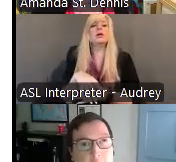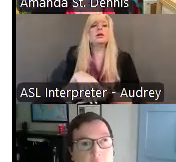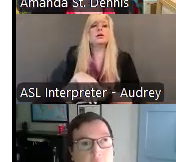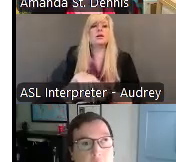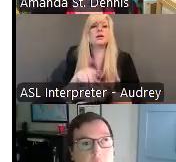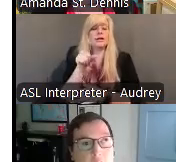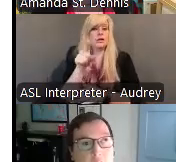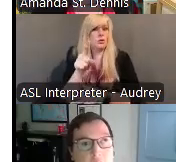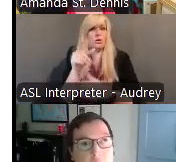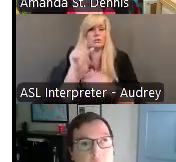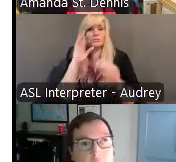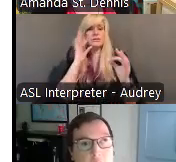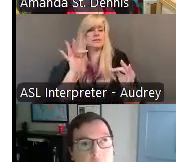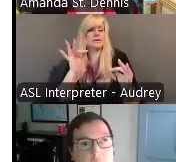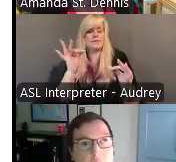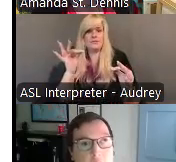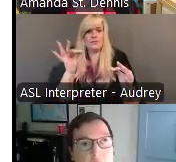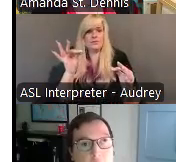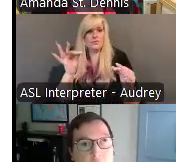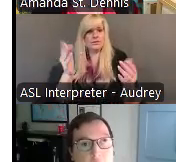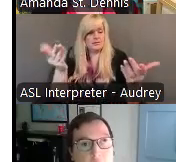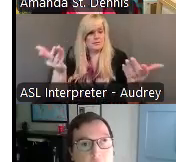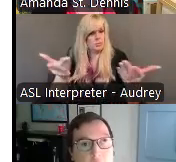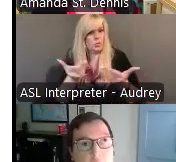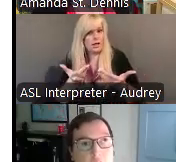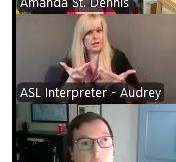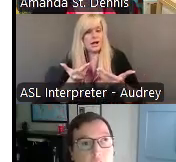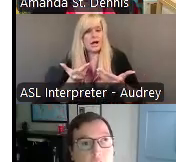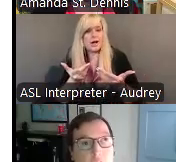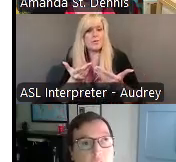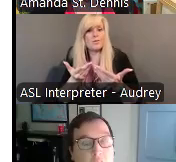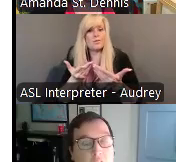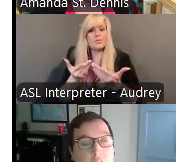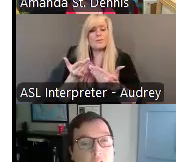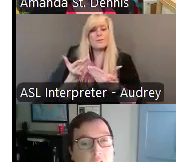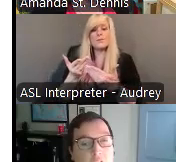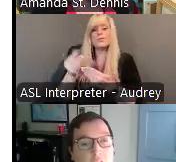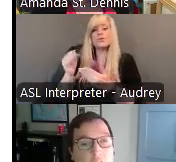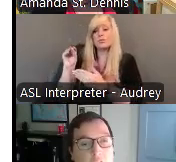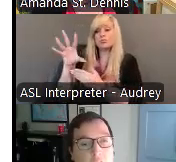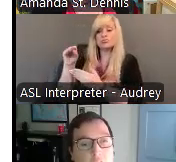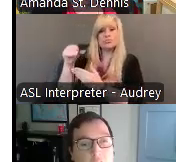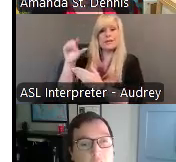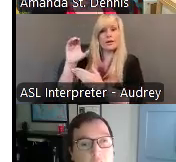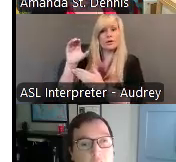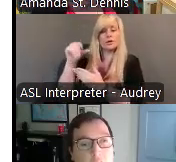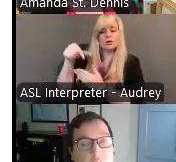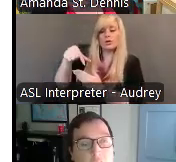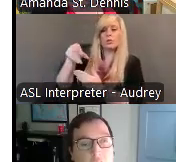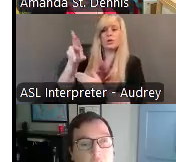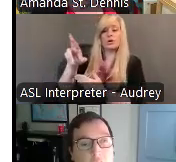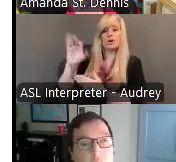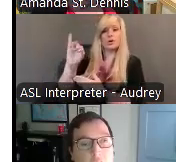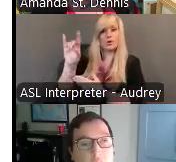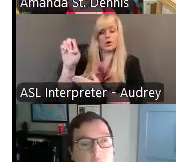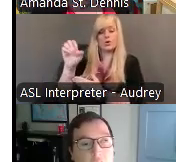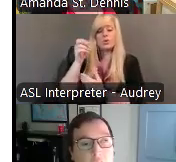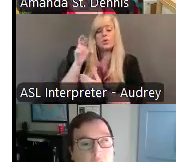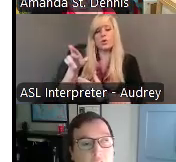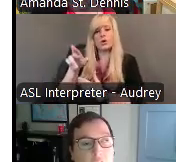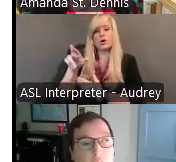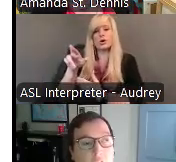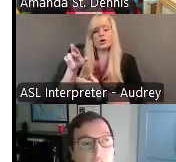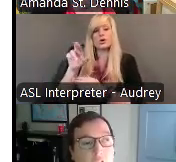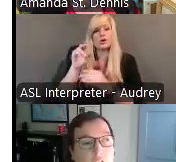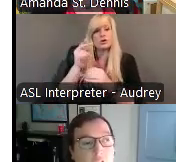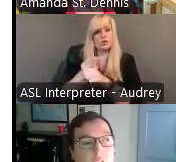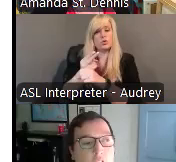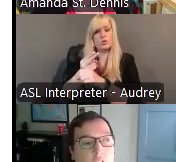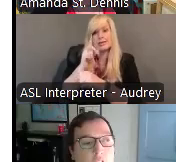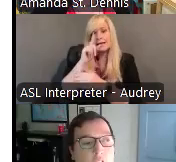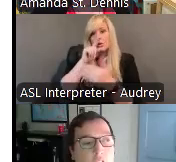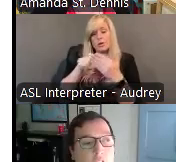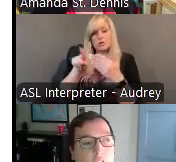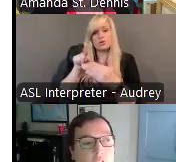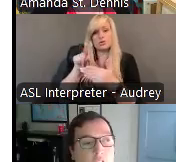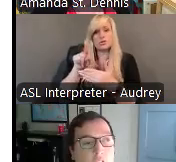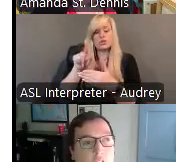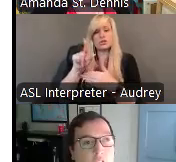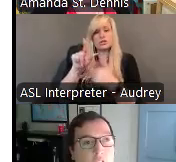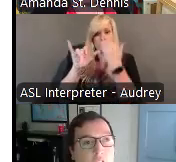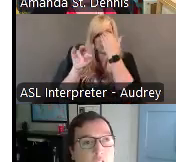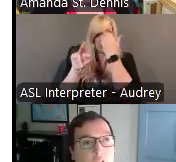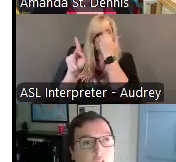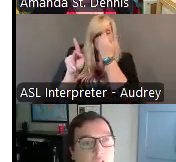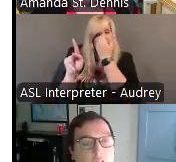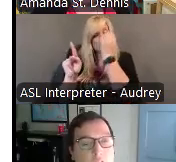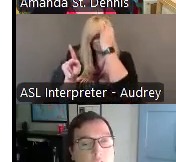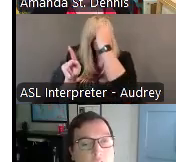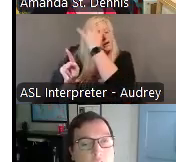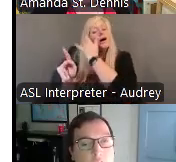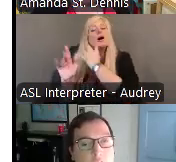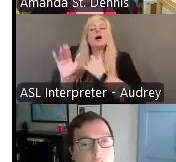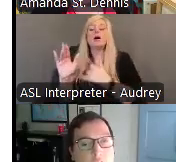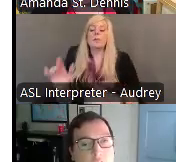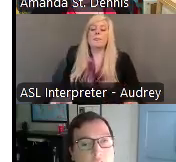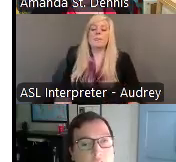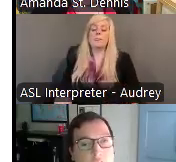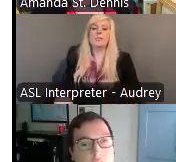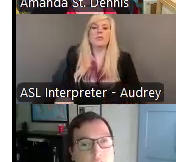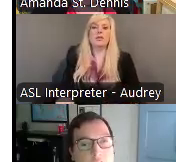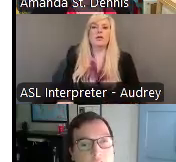welcome to scan the QR code or go to the provided resource Linktree. Where you can find not only our